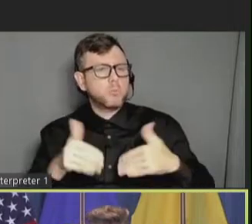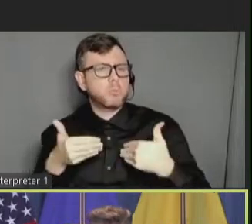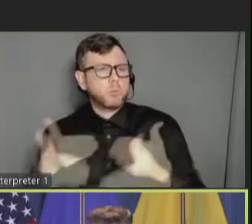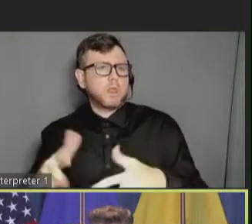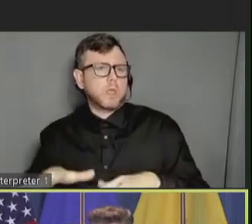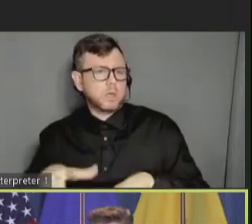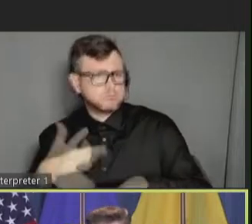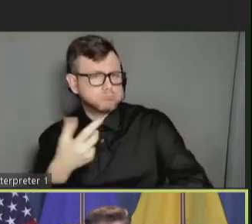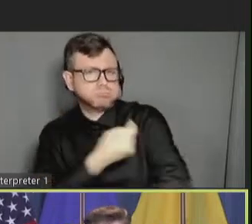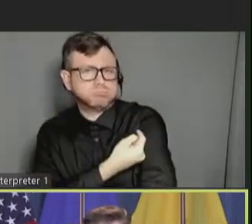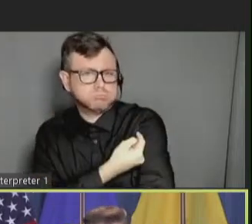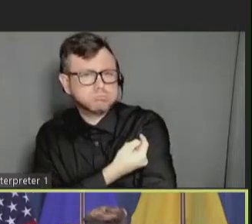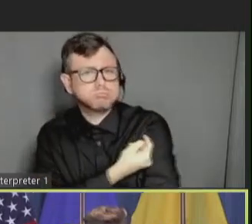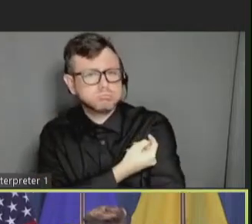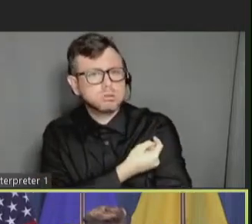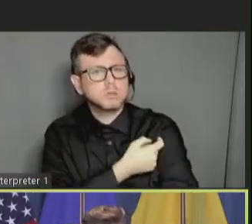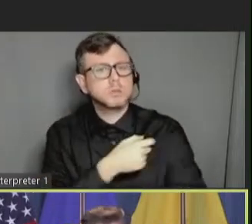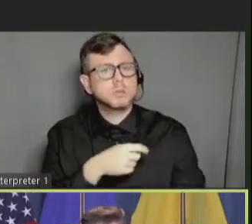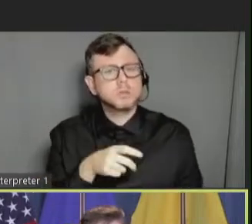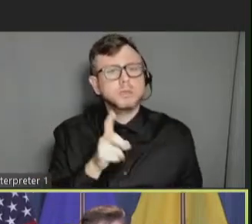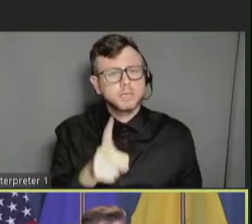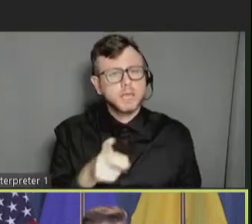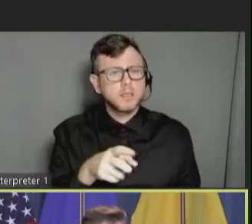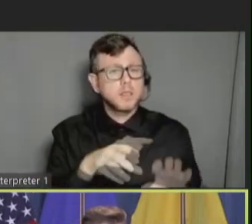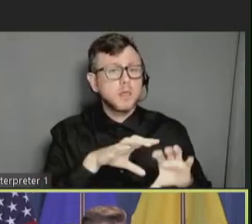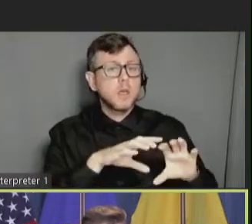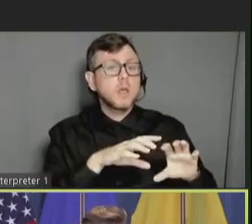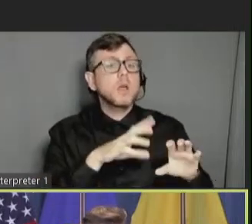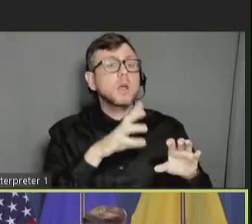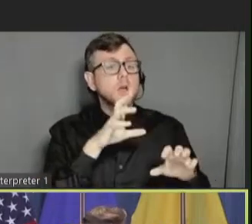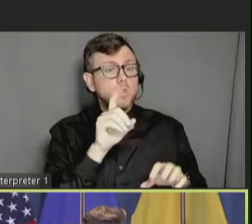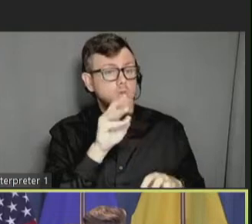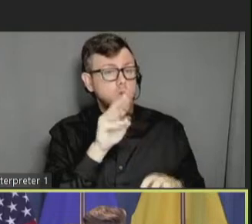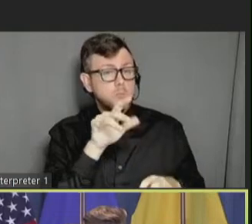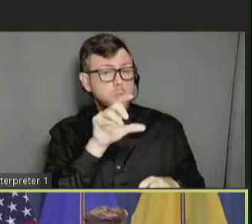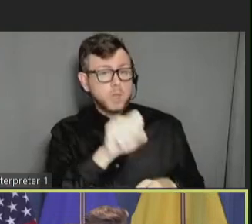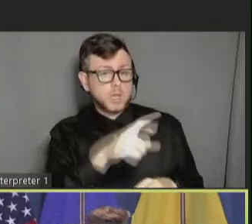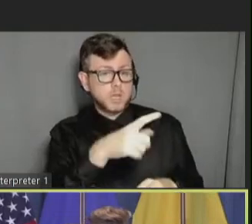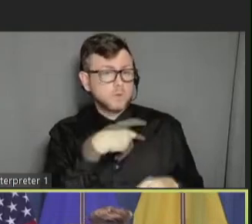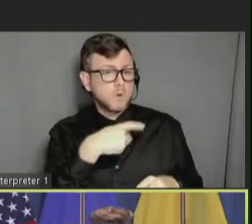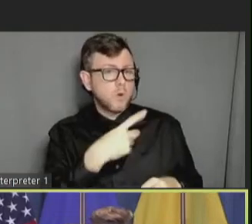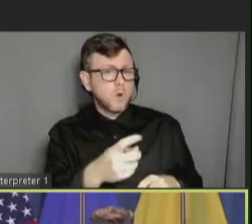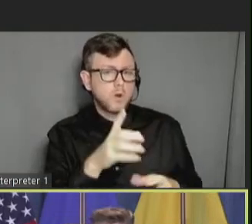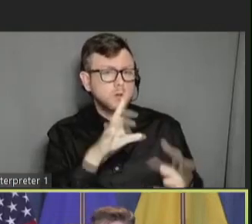and they are also aligned with the pillars of the global vaccine ecosystem. But in contrast